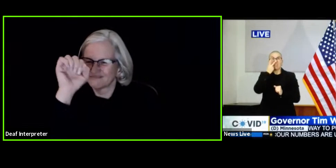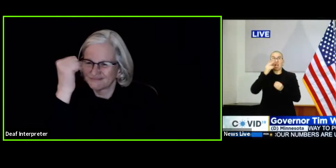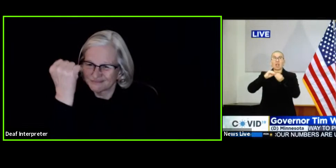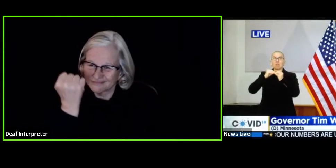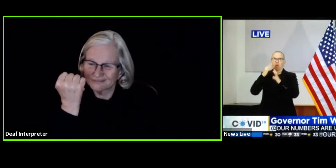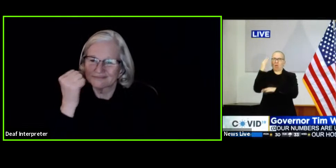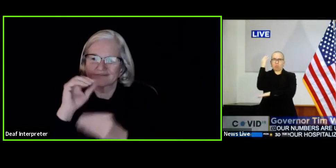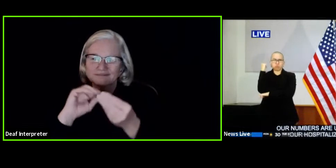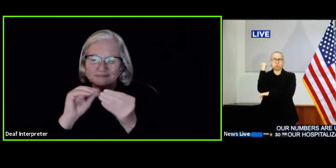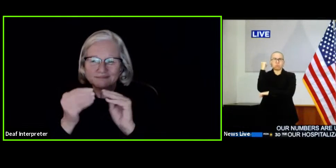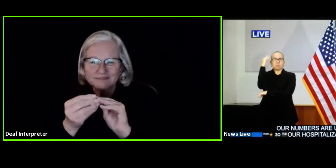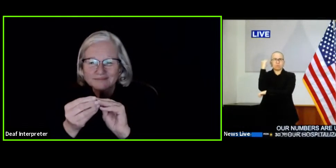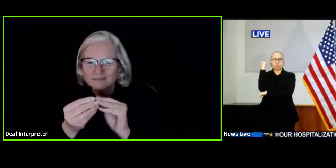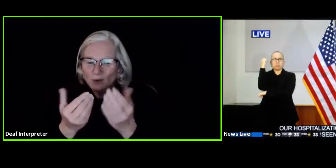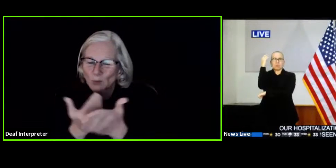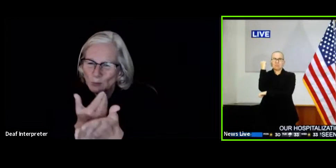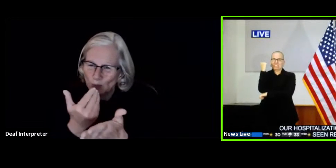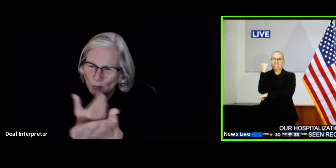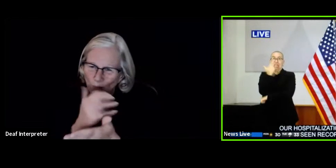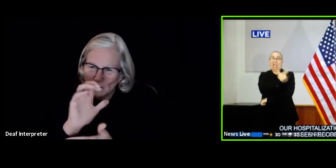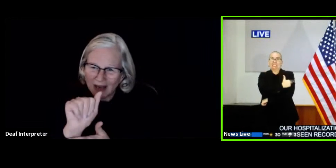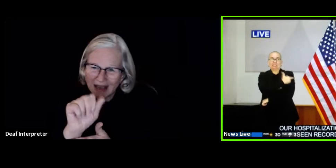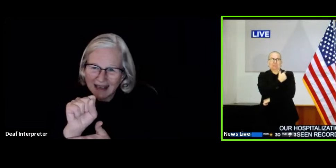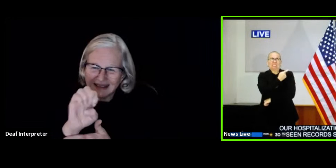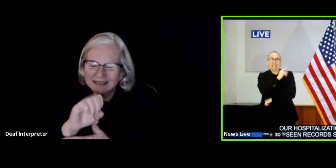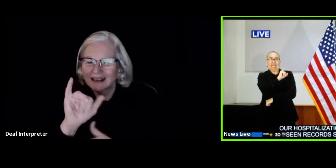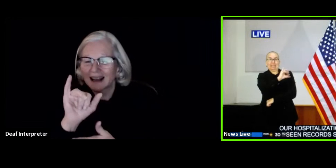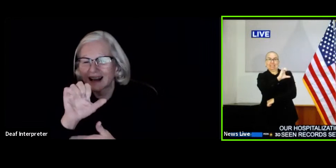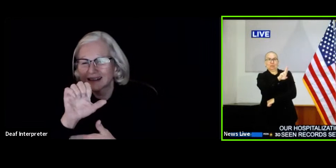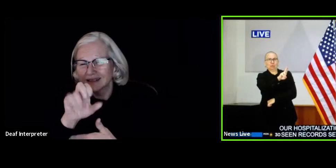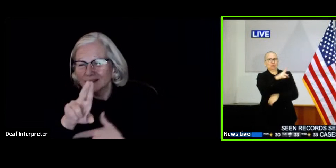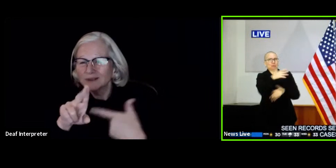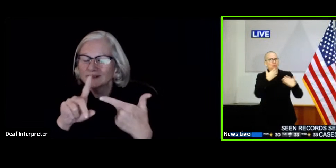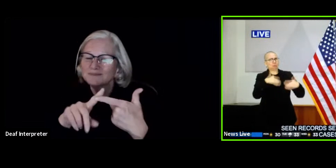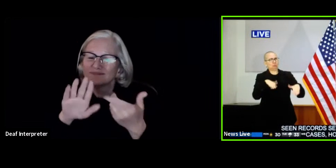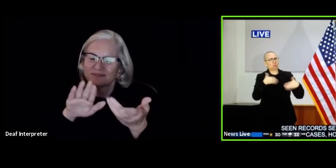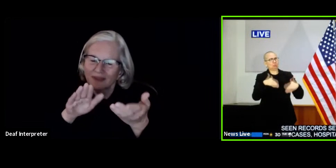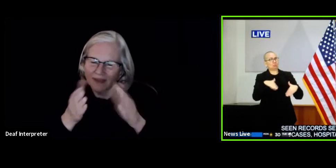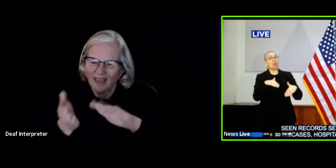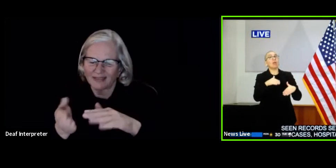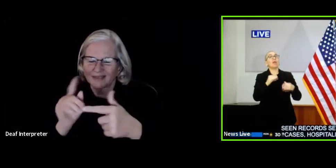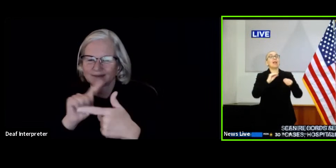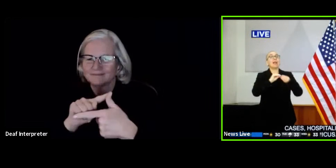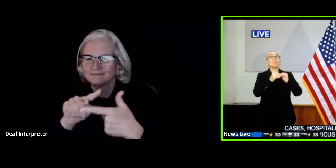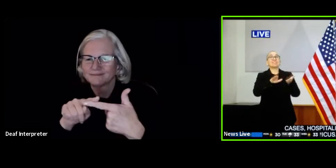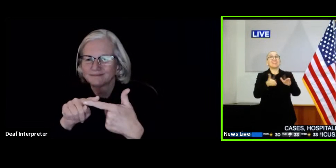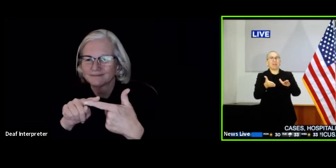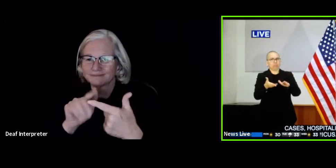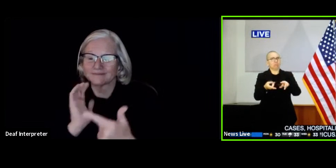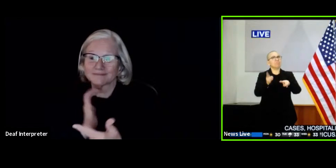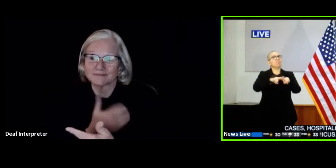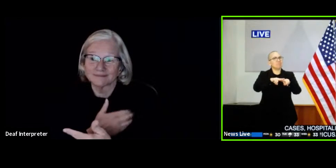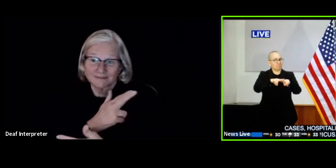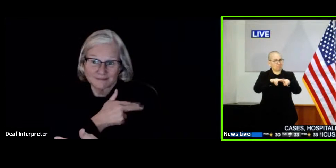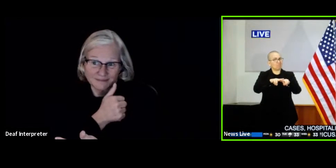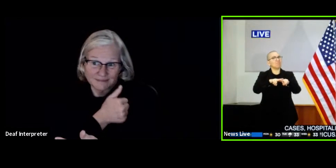HOSPITALIZATIONS, I.C.U.s AND THEN UNFORTUNATELY LEAFT DEATHS. OUR HOSPITALS AND OUR FIRST RESPONDERS ARE DOING EVERYTHING